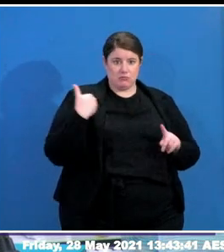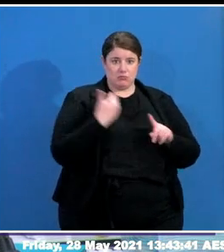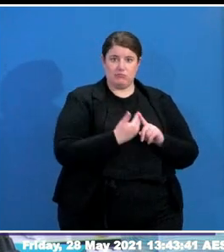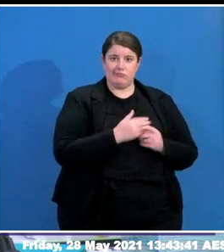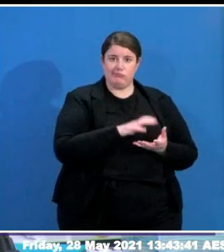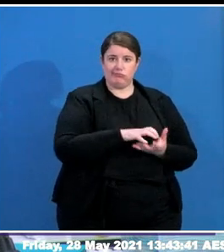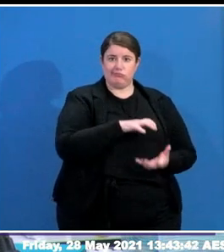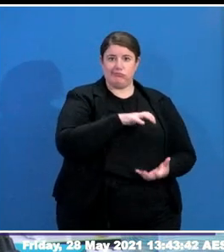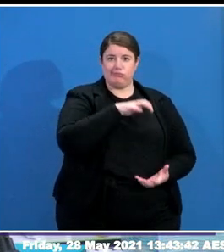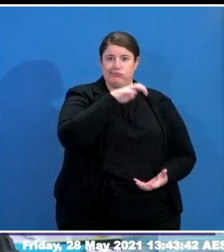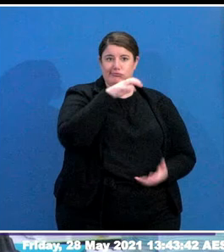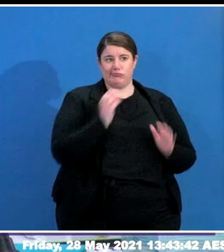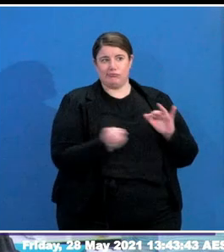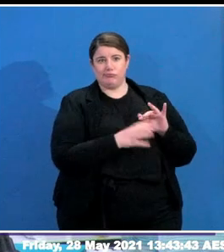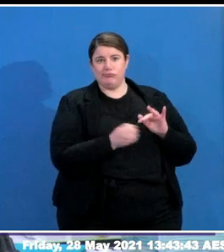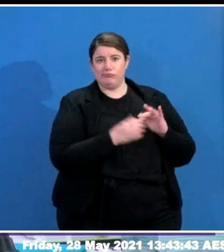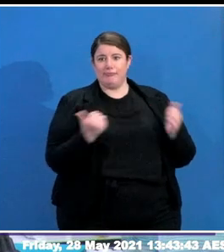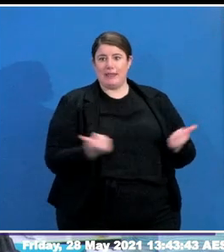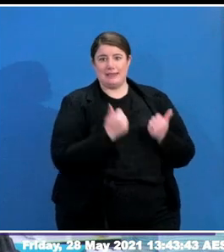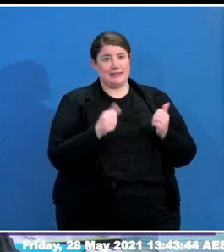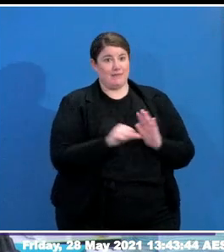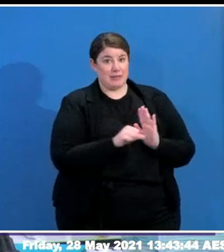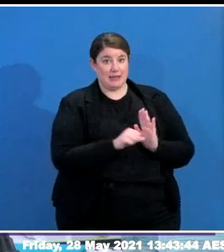in each of a number of recent years.